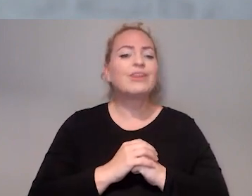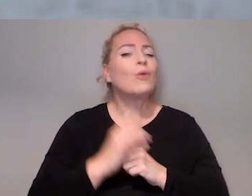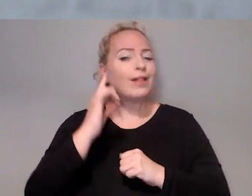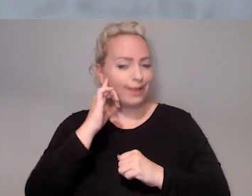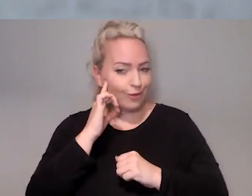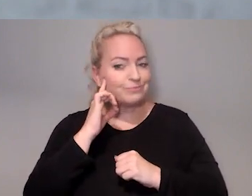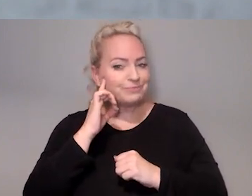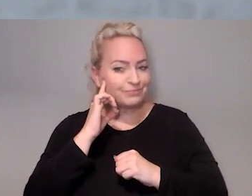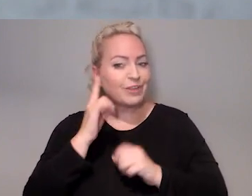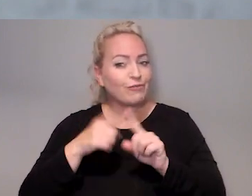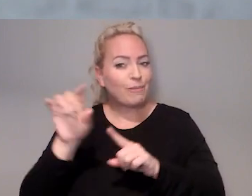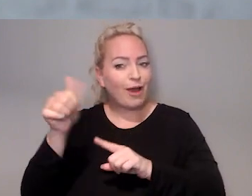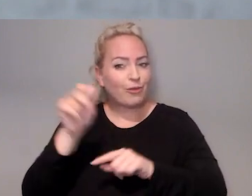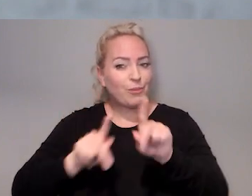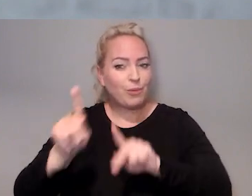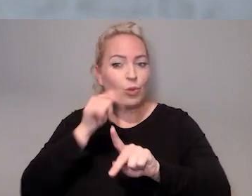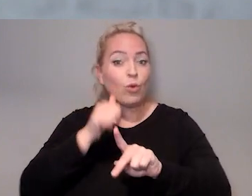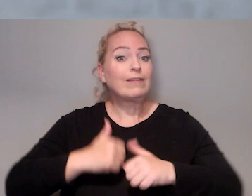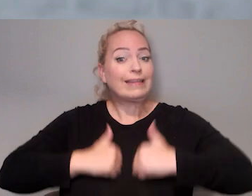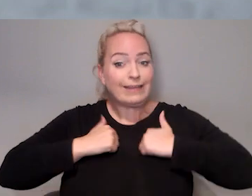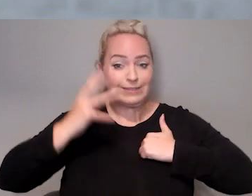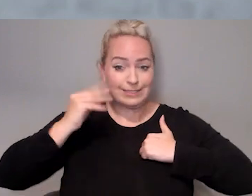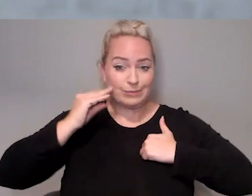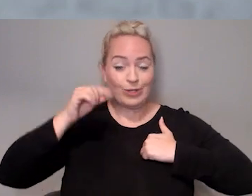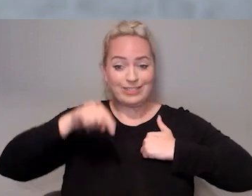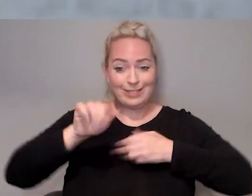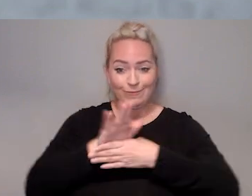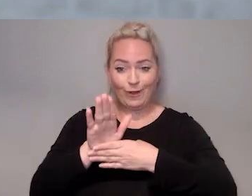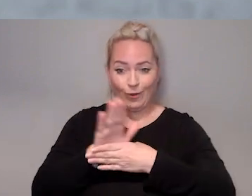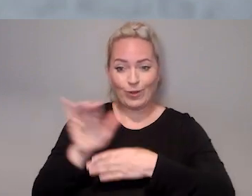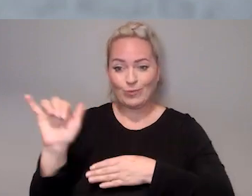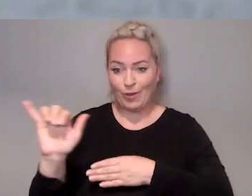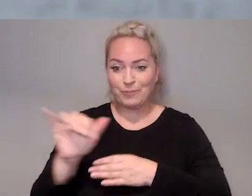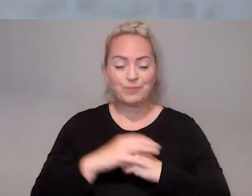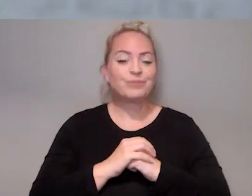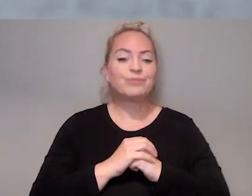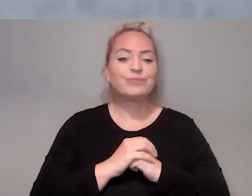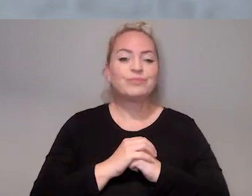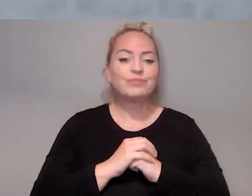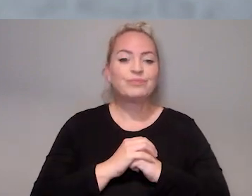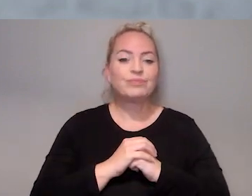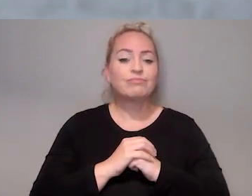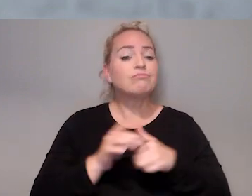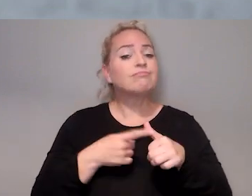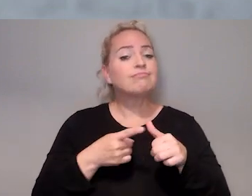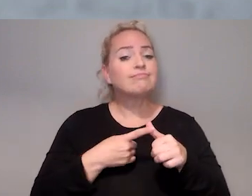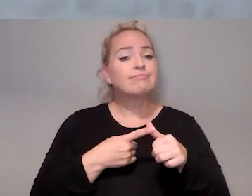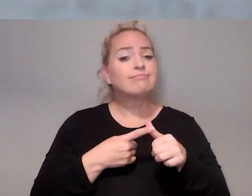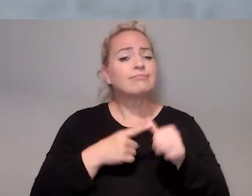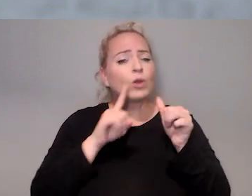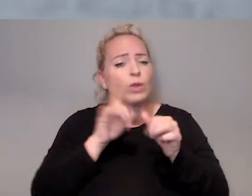will hear from some people with lived experience in this video as well first it is very important